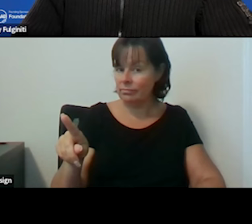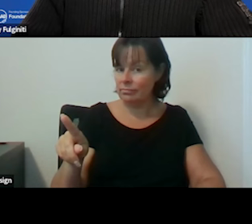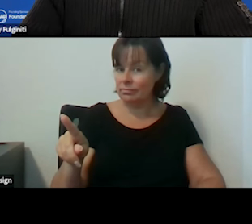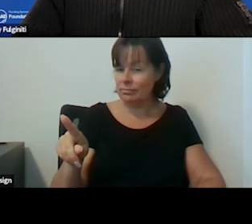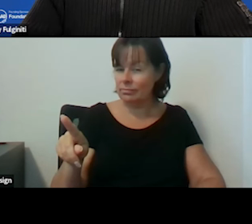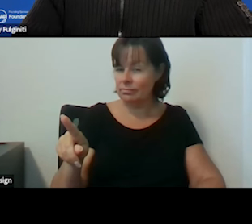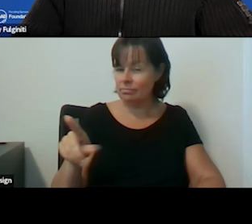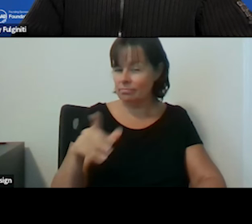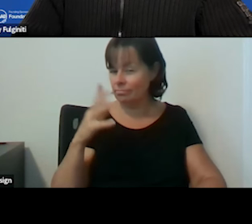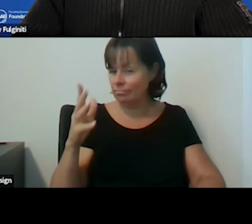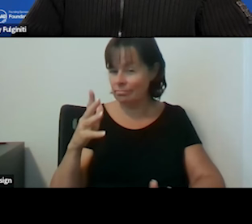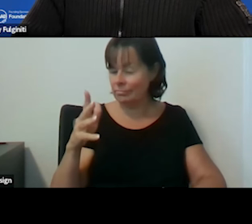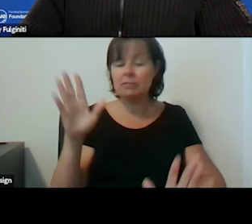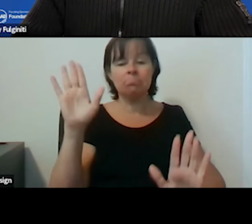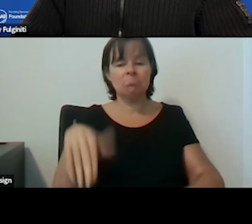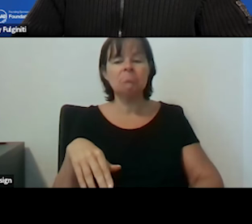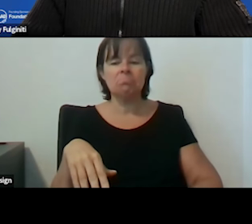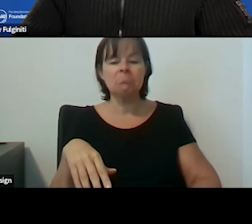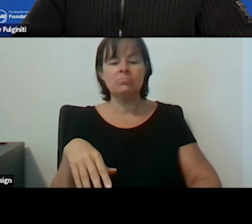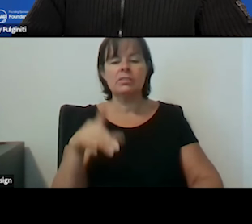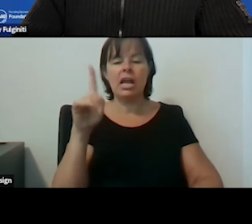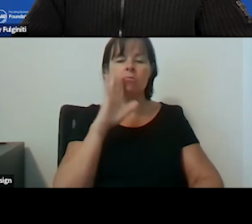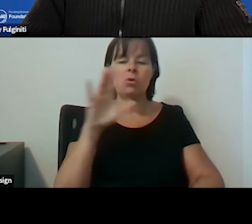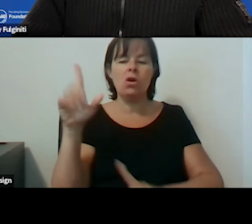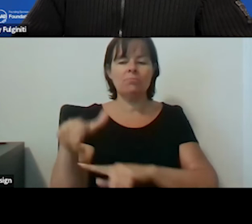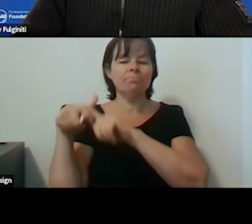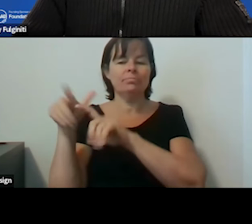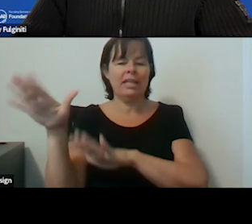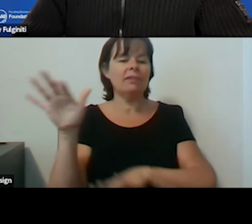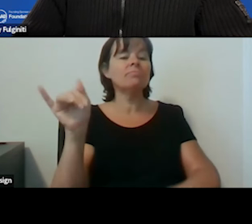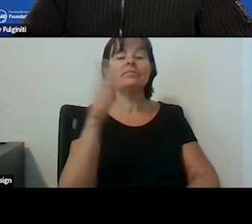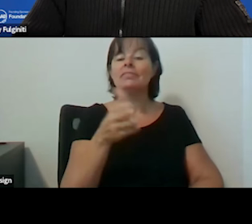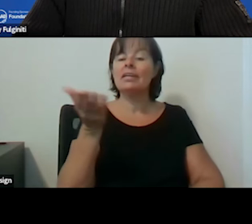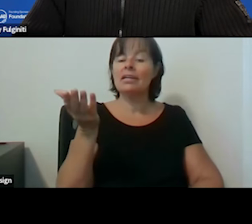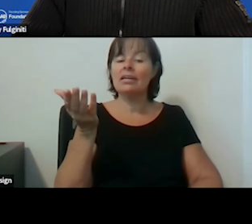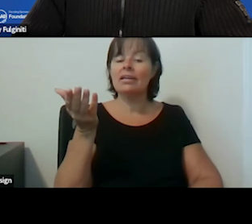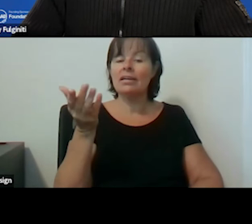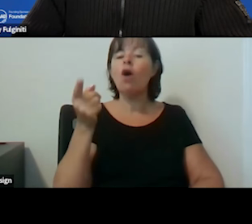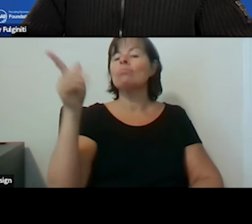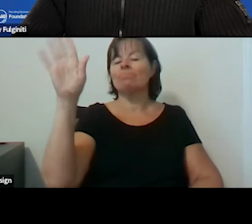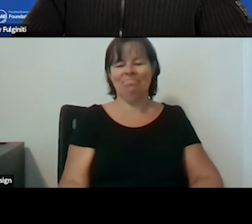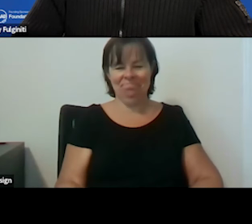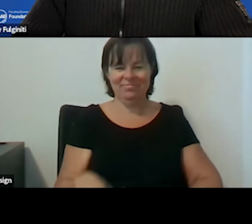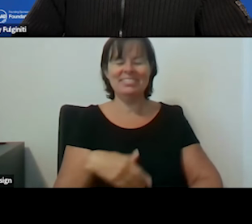oh and going all right let's put a pin in that okay put it put their hand down so we can go on